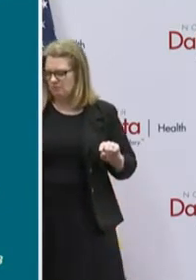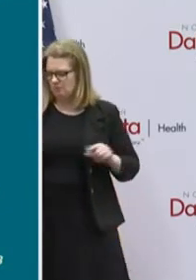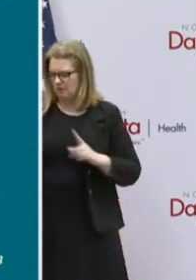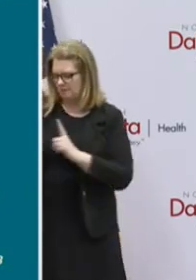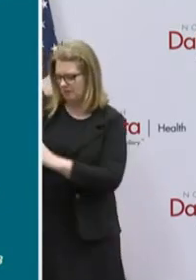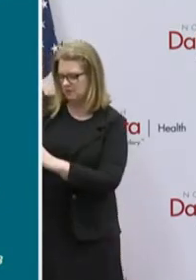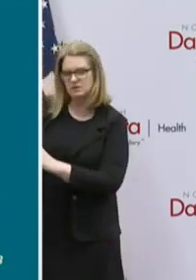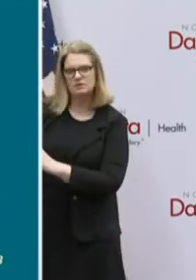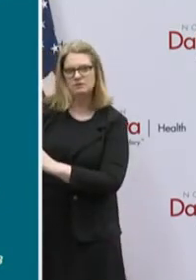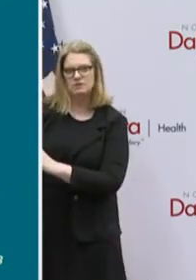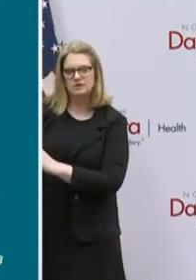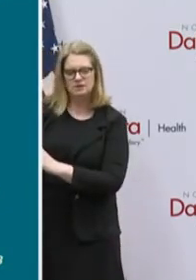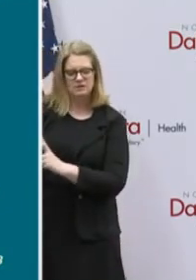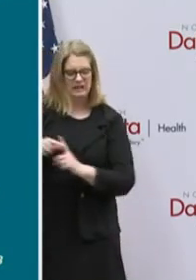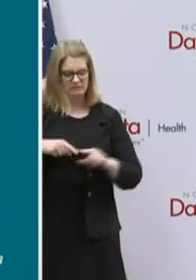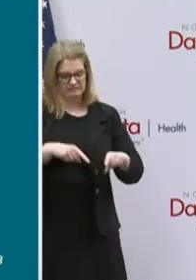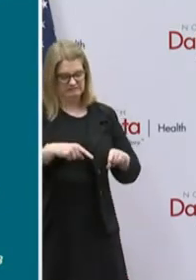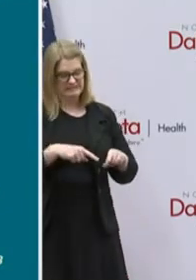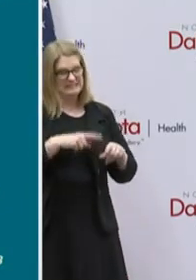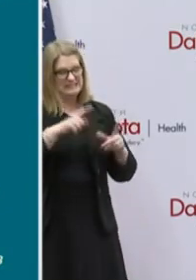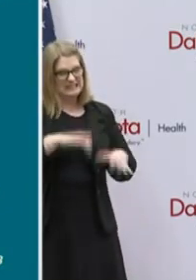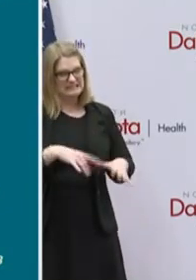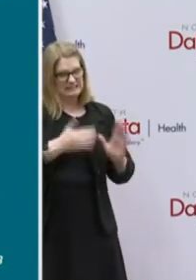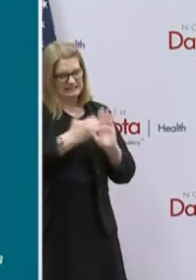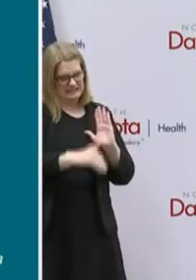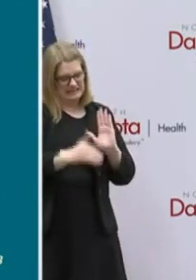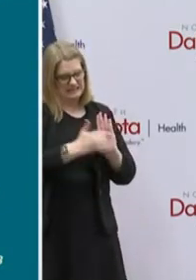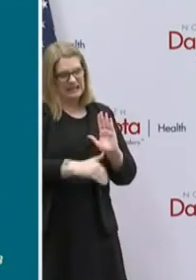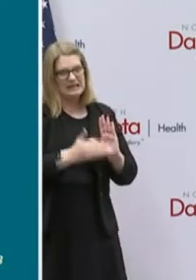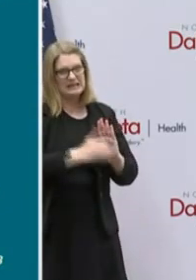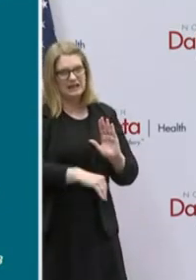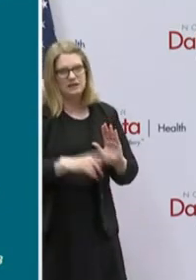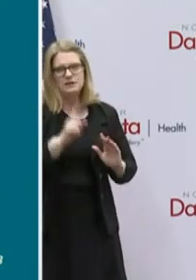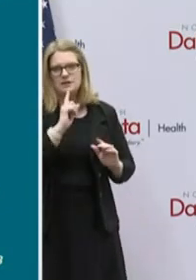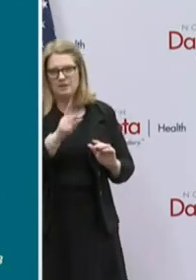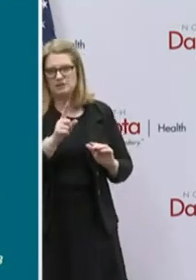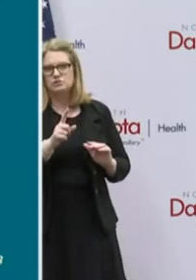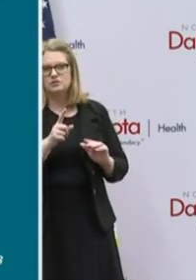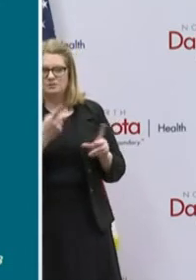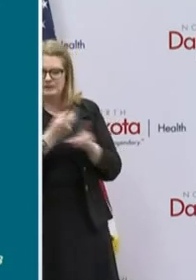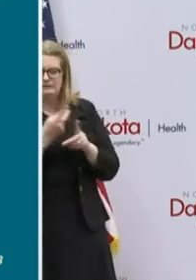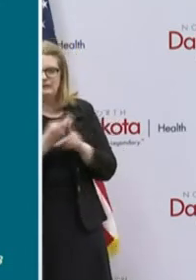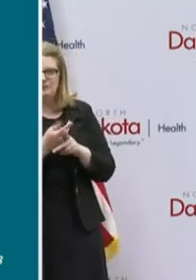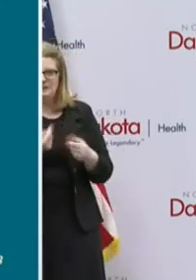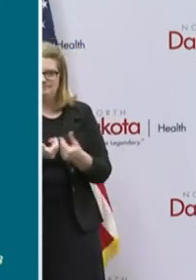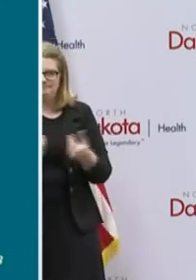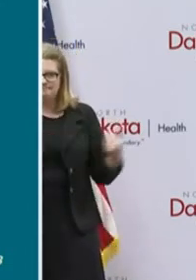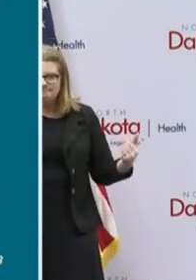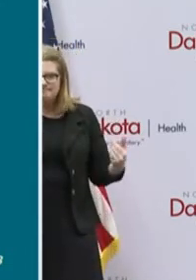MAYONNAISE OR PEOPLE ADJACENT TO THEM ARE POSITIVE, THEN WE'RE TESTING THOSE PEOPLE REGULARLY TO MAKE SURE THAT WE'RE DOING